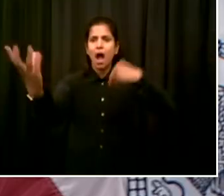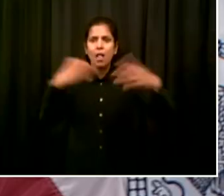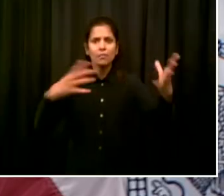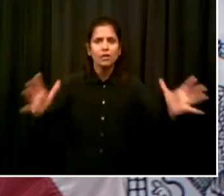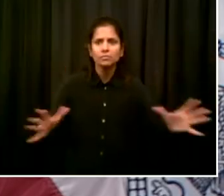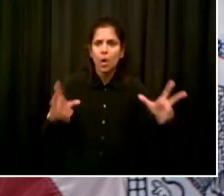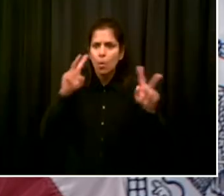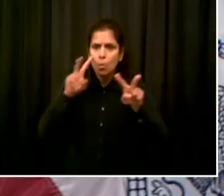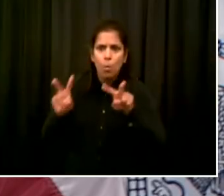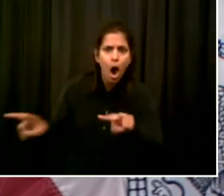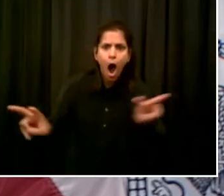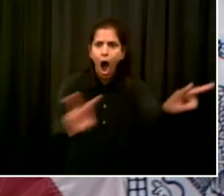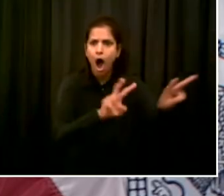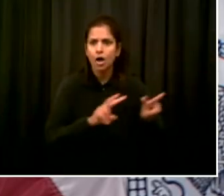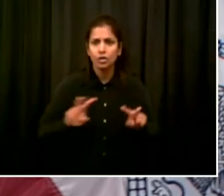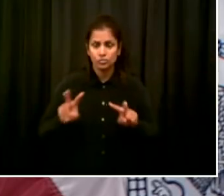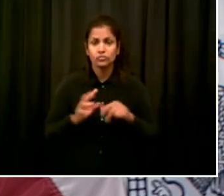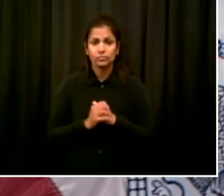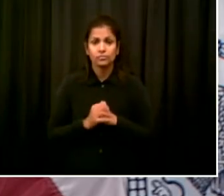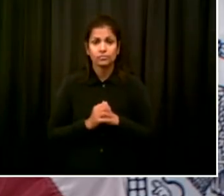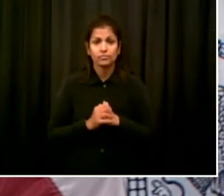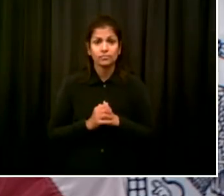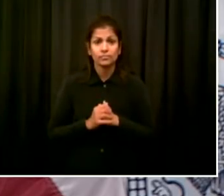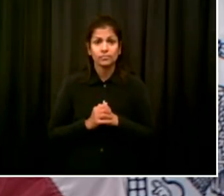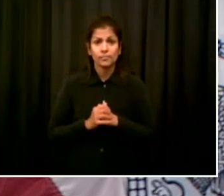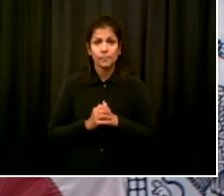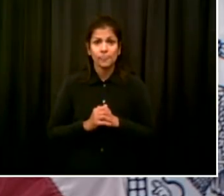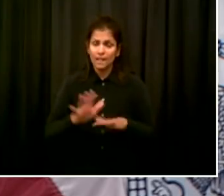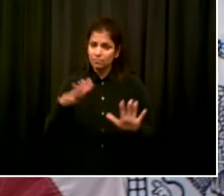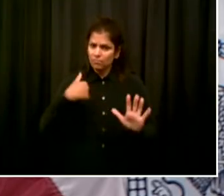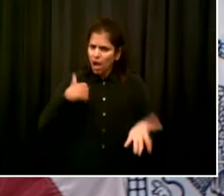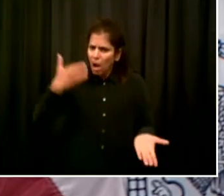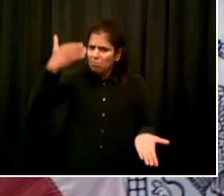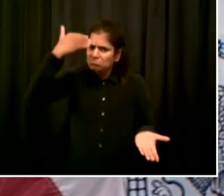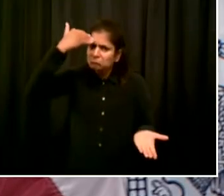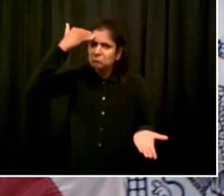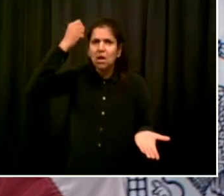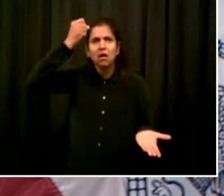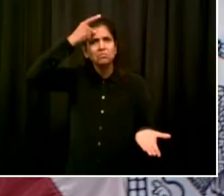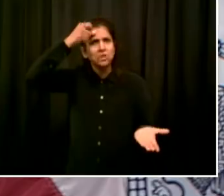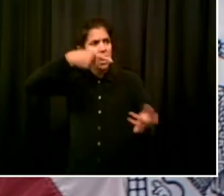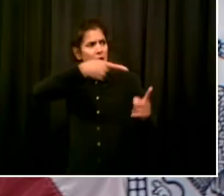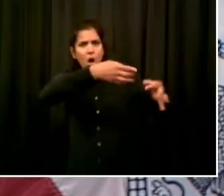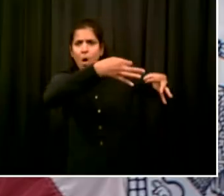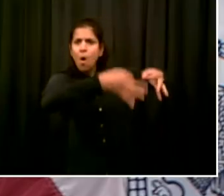PARTICIPATE, DO IT SAFELY IWTH HEALTHS ITHE FIRST CONSIDERATION BUT WE ALSO AVH E